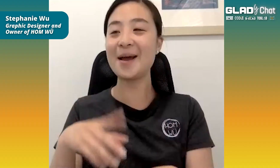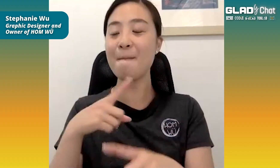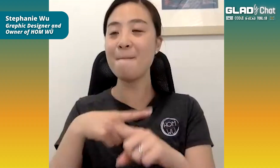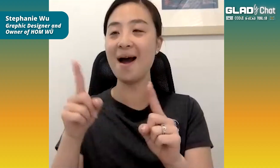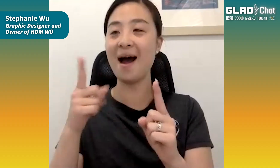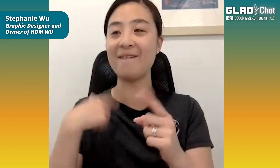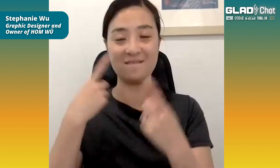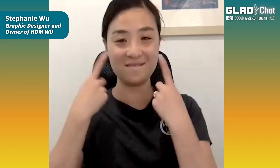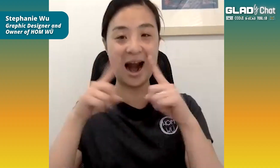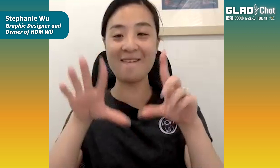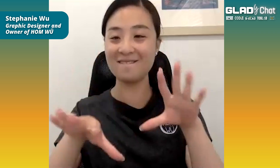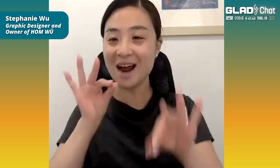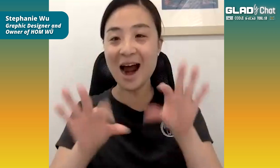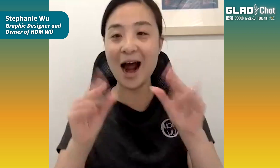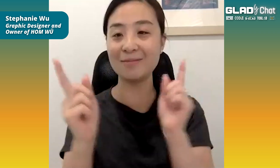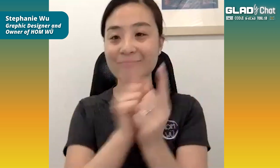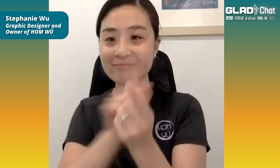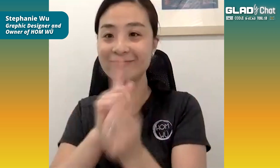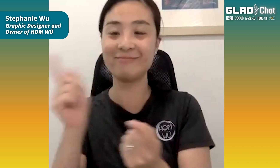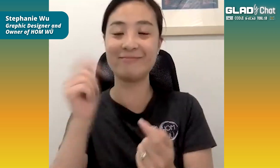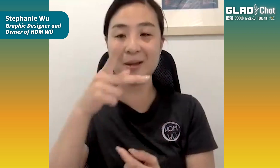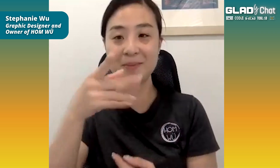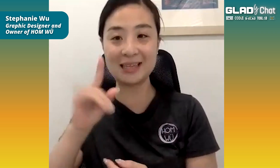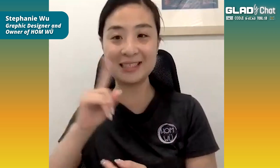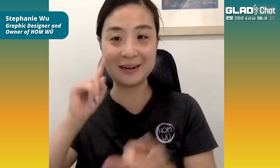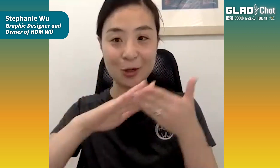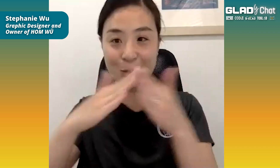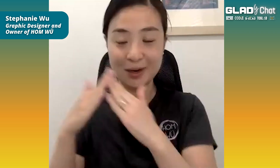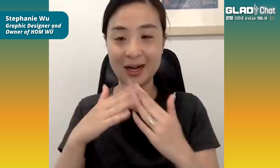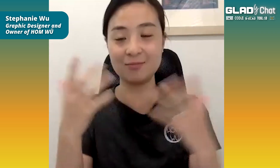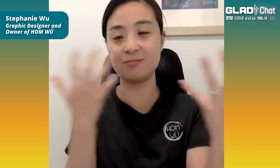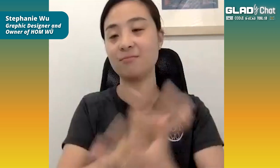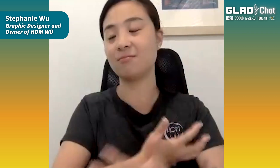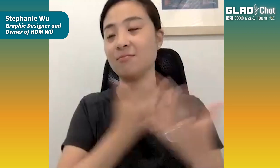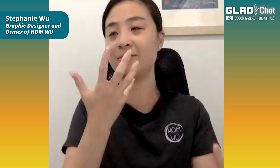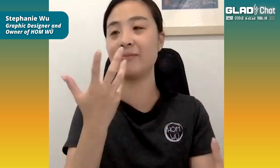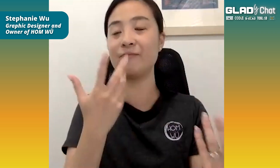I’ve finally been finding more people in the AAPI deaf community. It’s amazing.